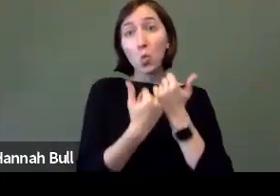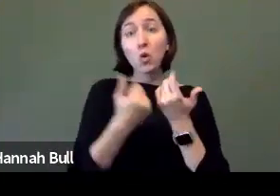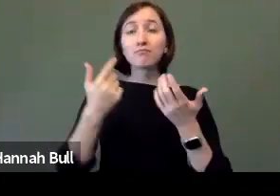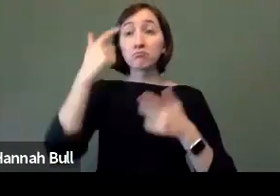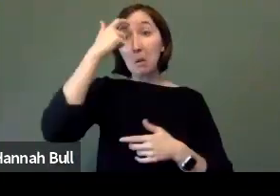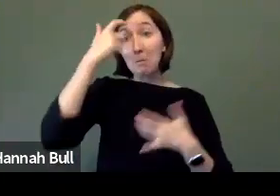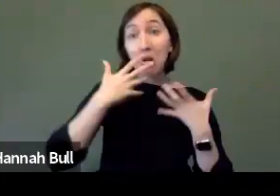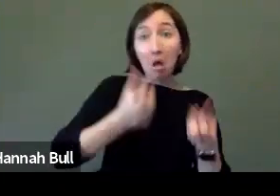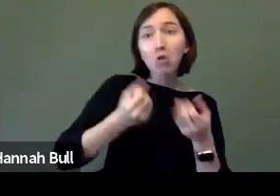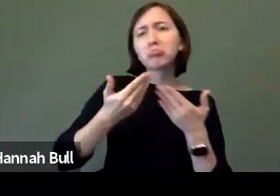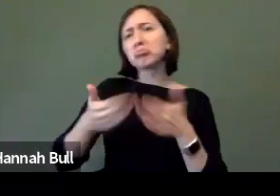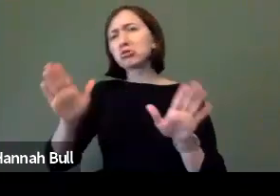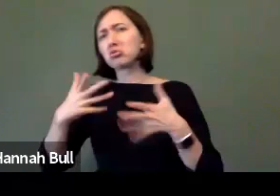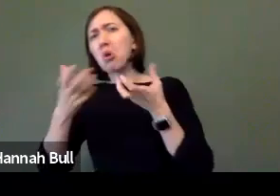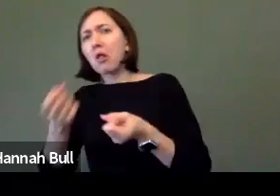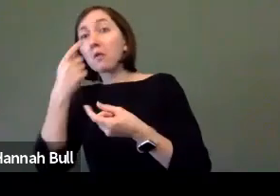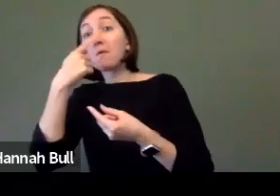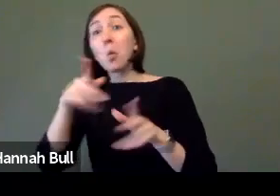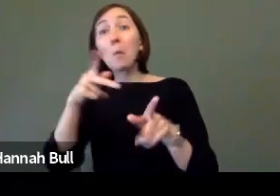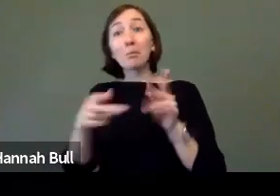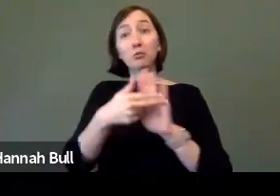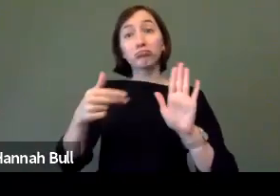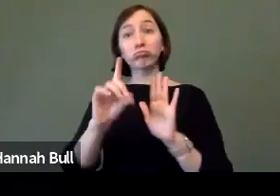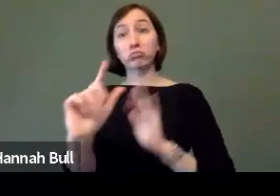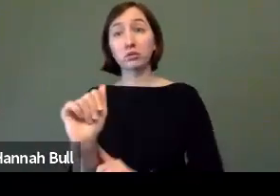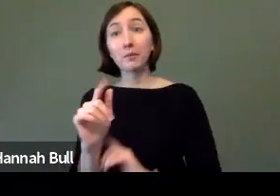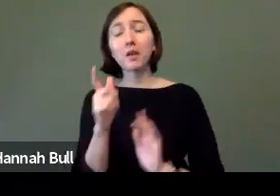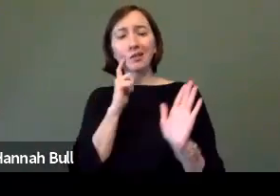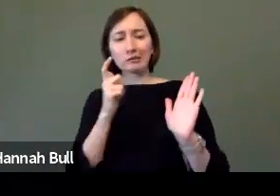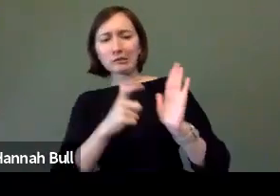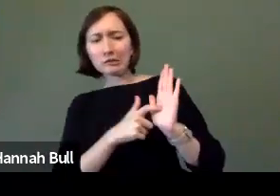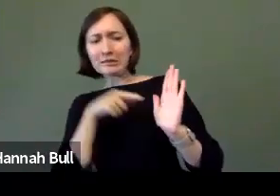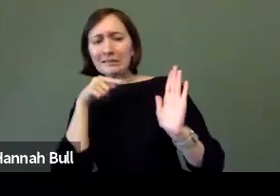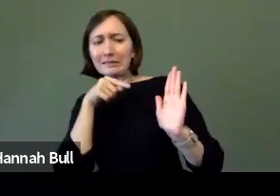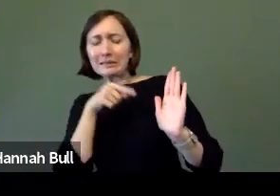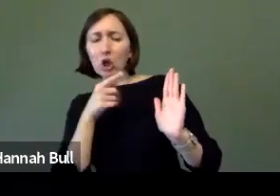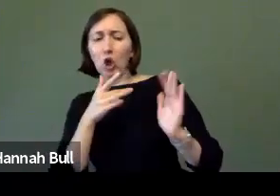and recognize early signs of mental health distress.